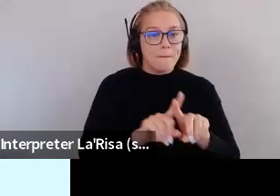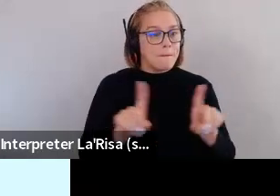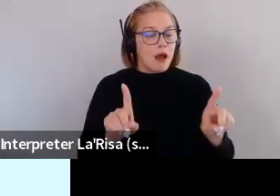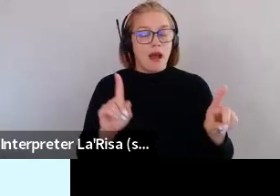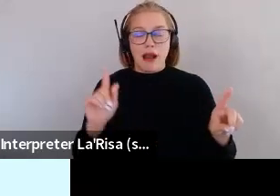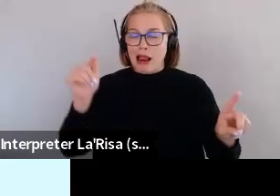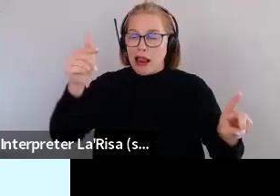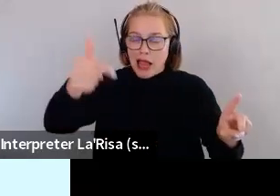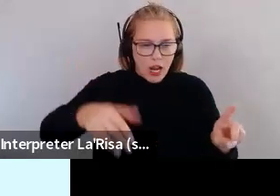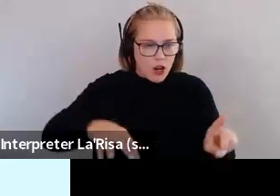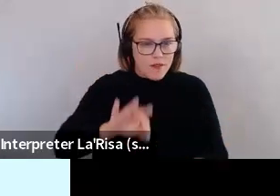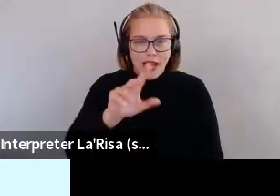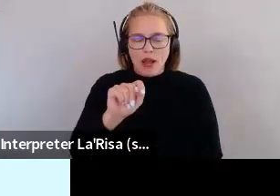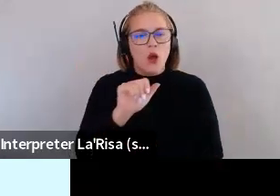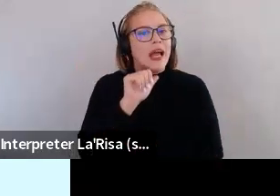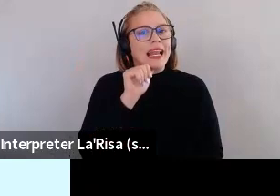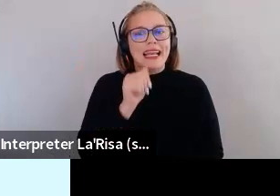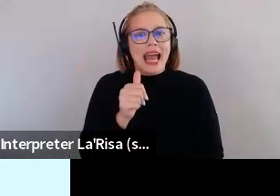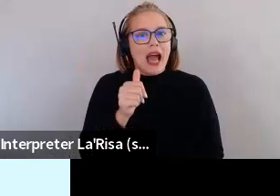particular family that they used as an example where people disabilities